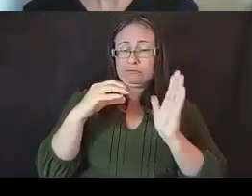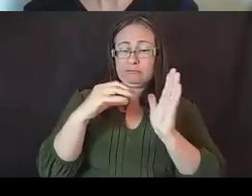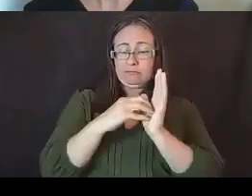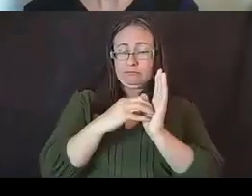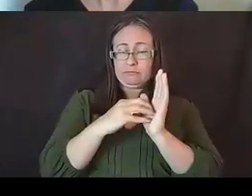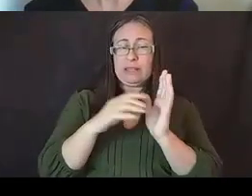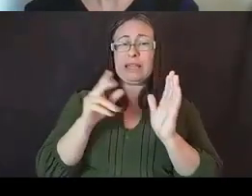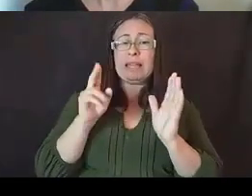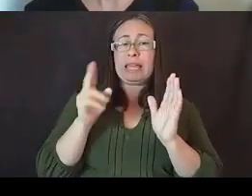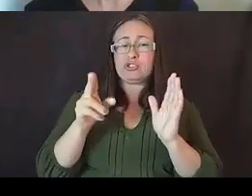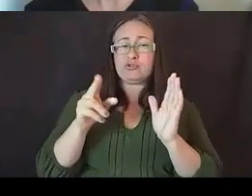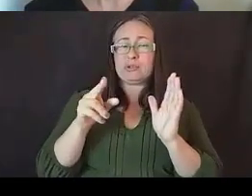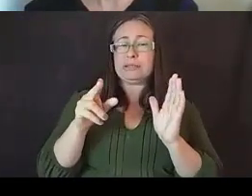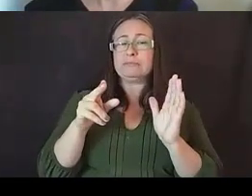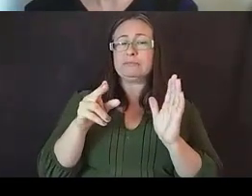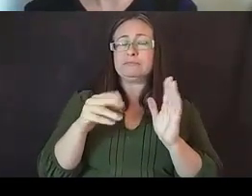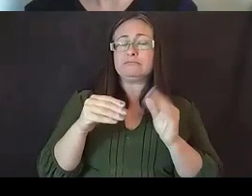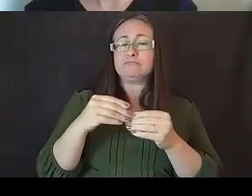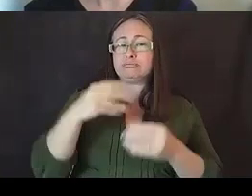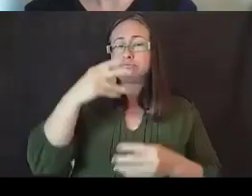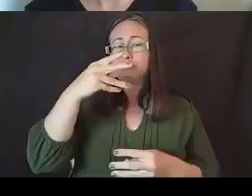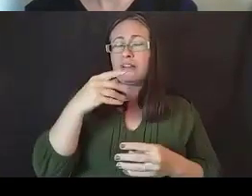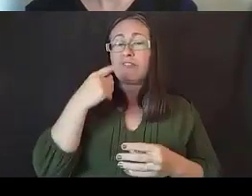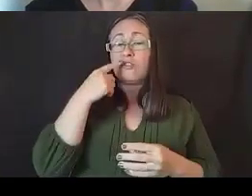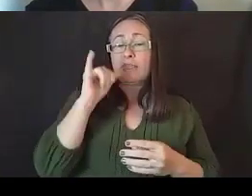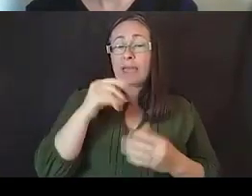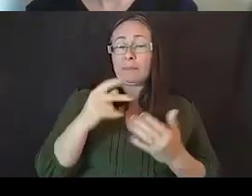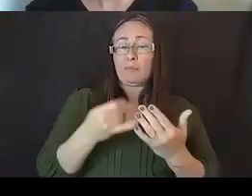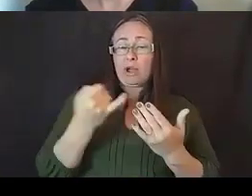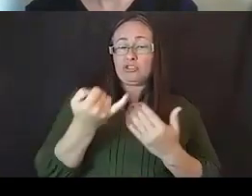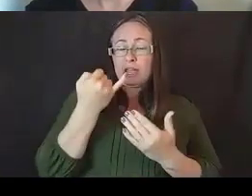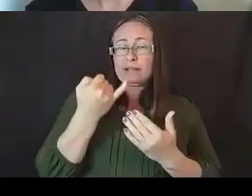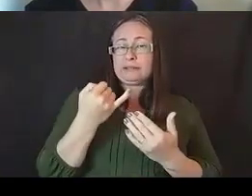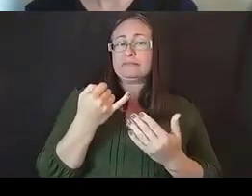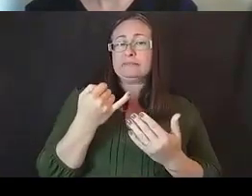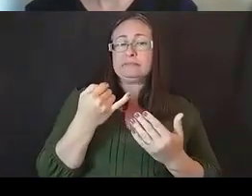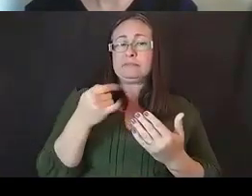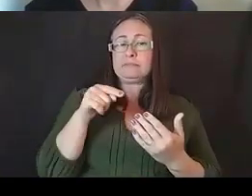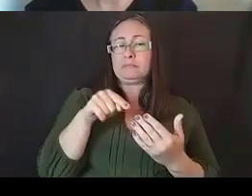and this will show for that project the same activity code,